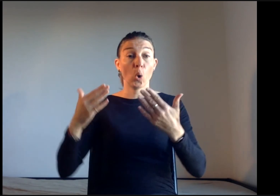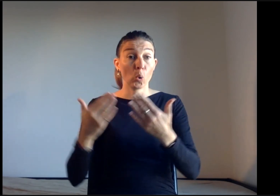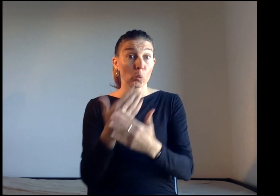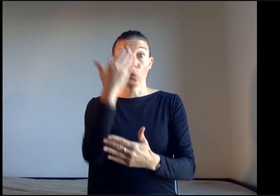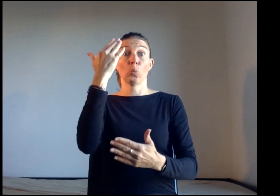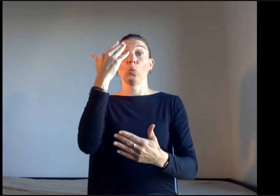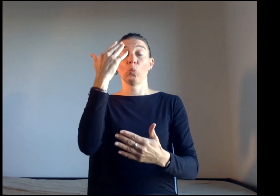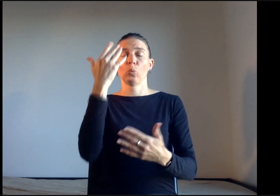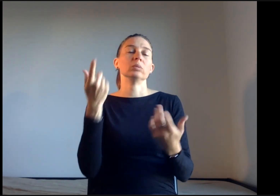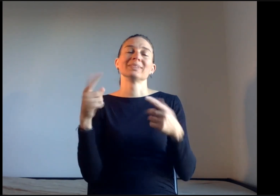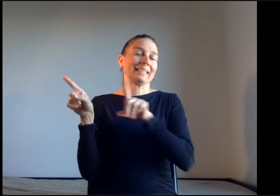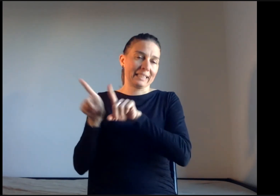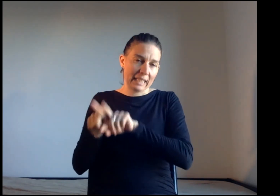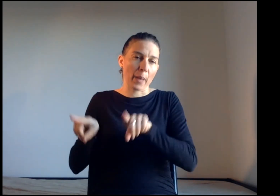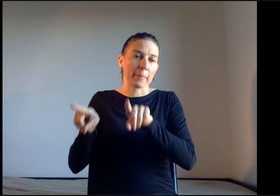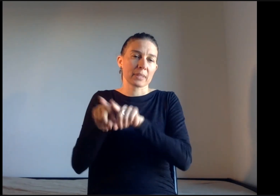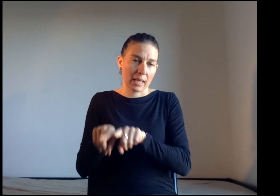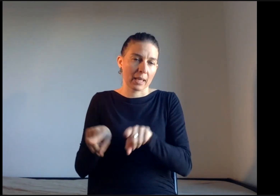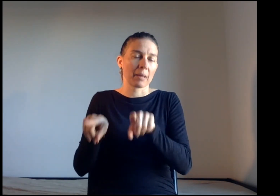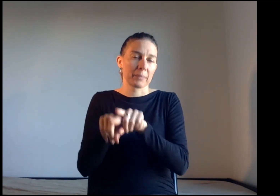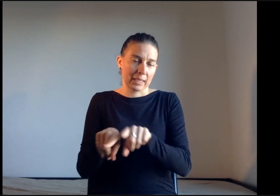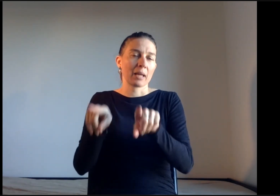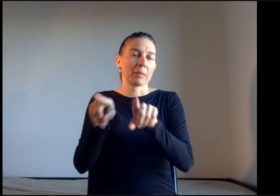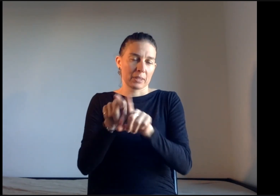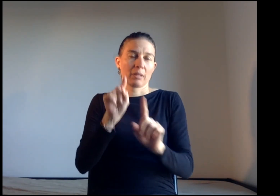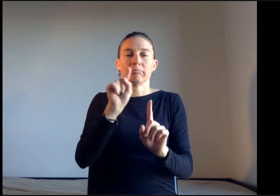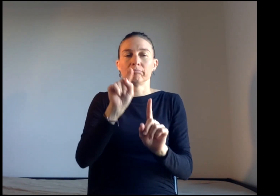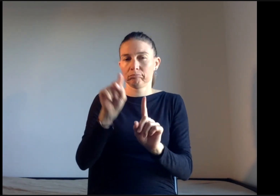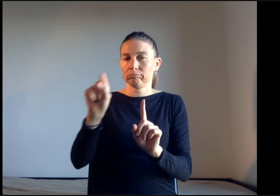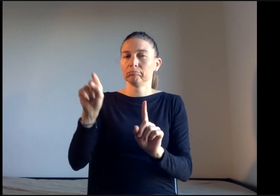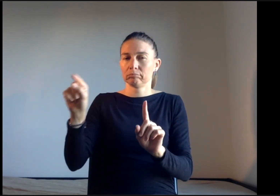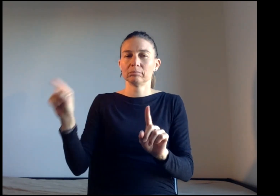that we heard in the last day, in the last webinar.